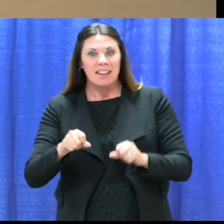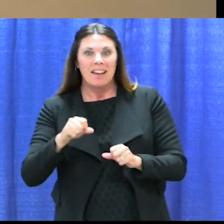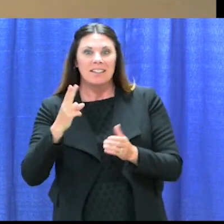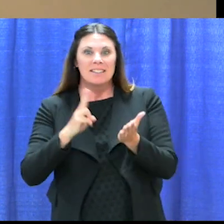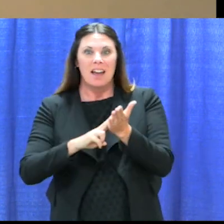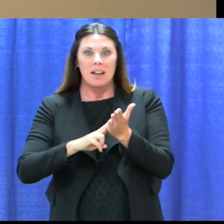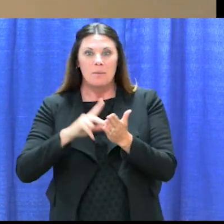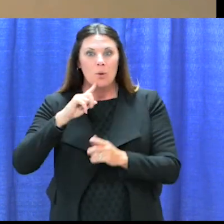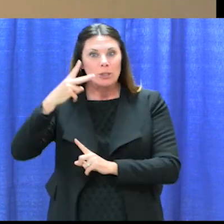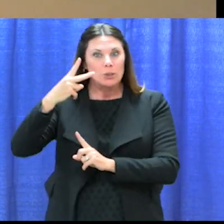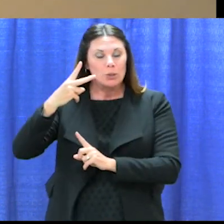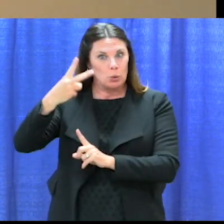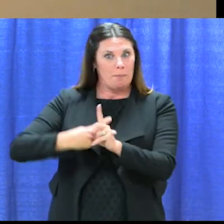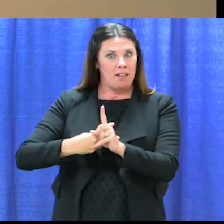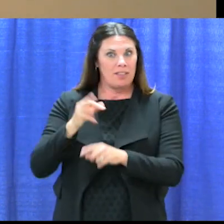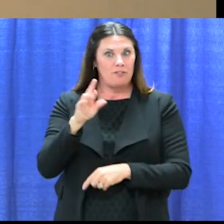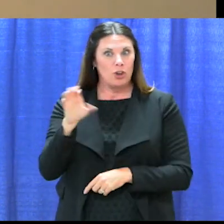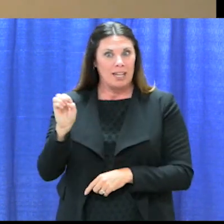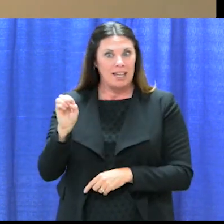We've raised the speeds to 25.